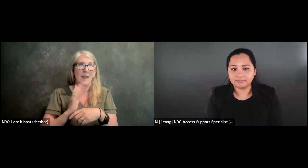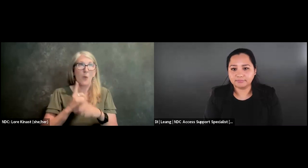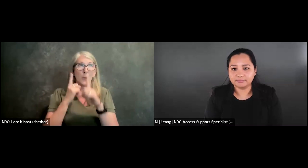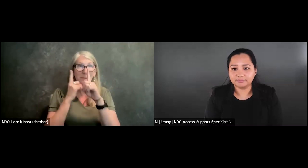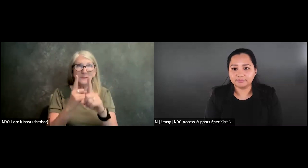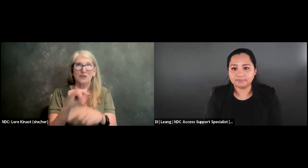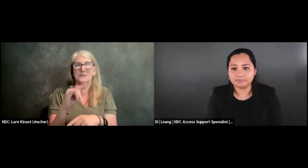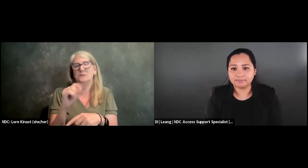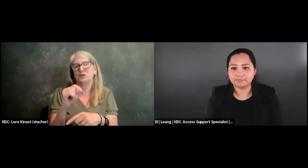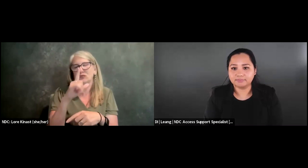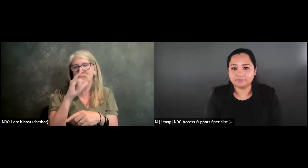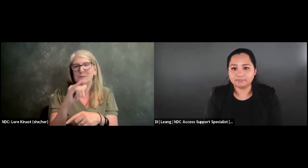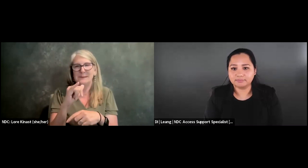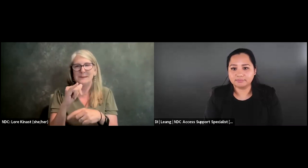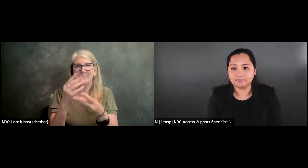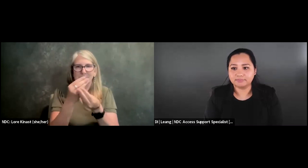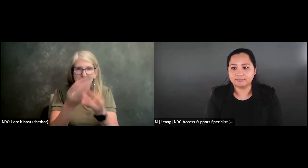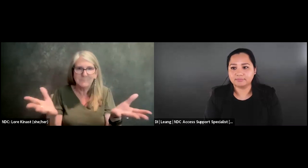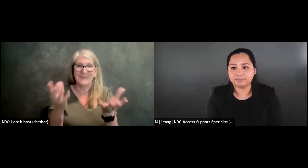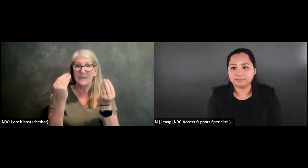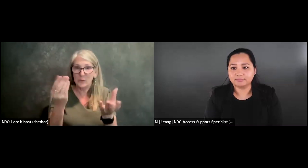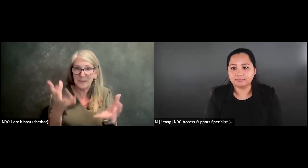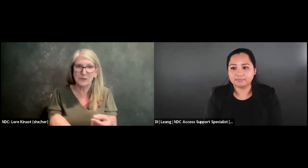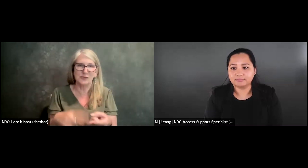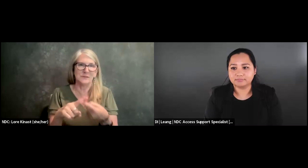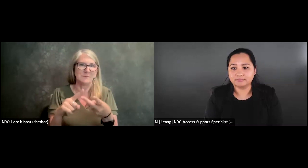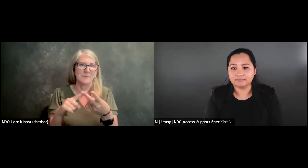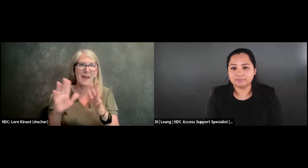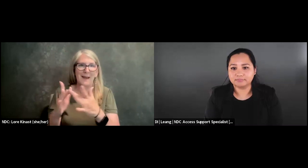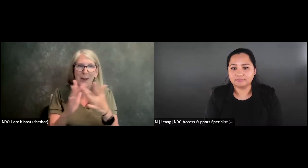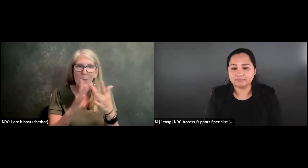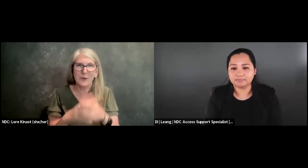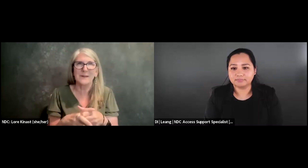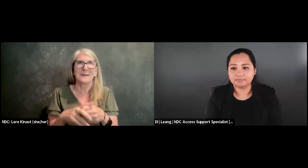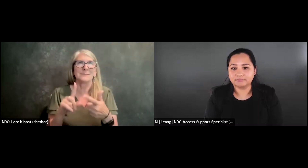Our mission is to disseminate information, provide